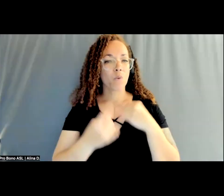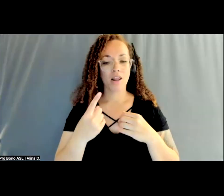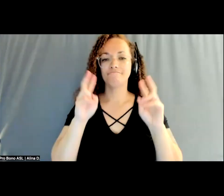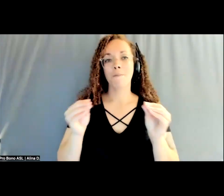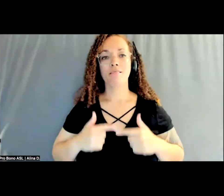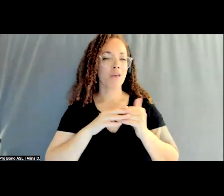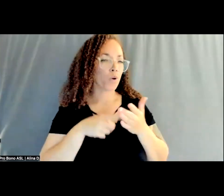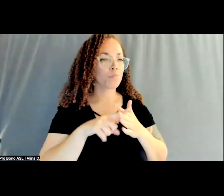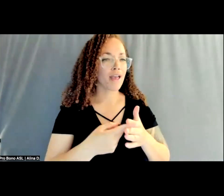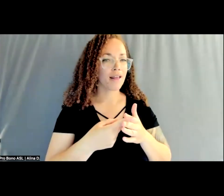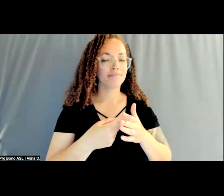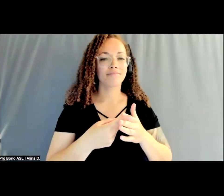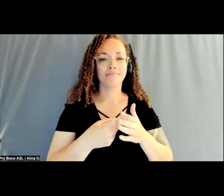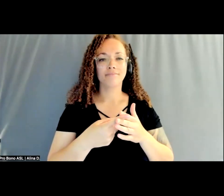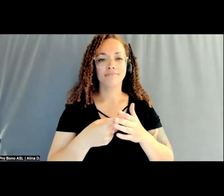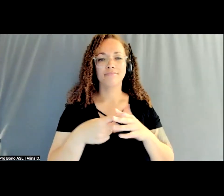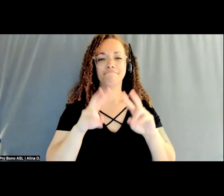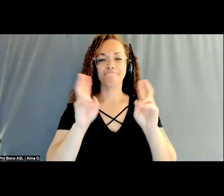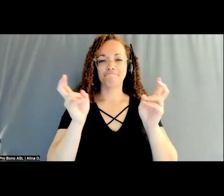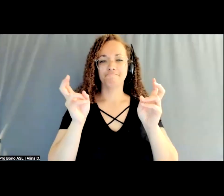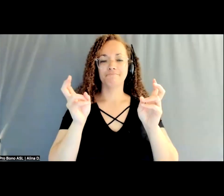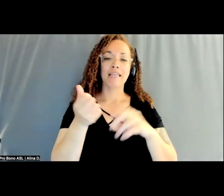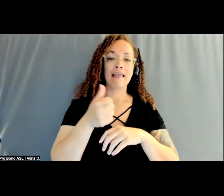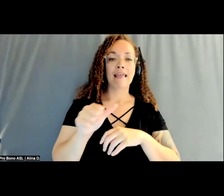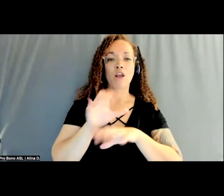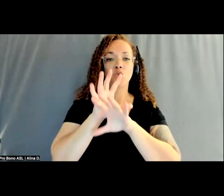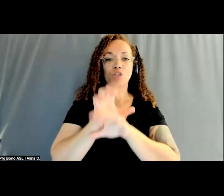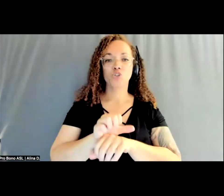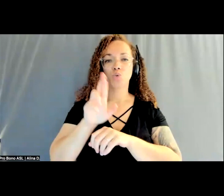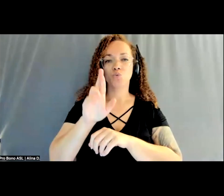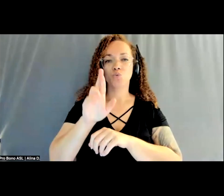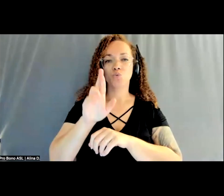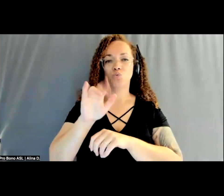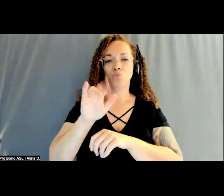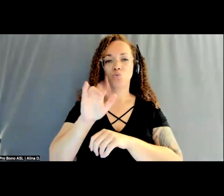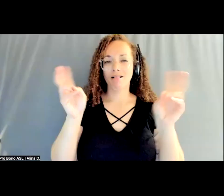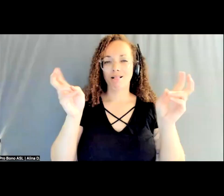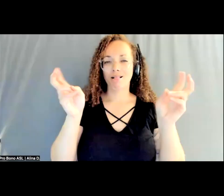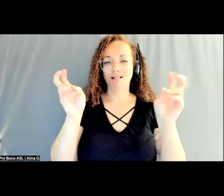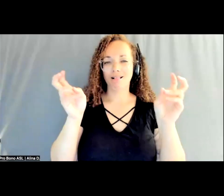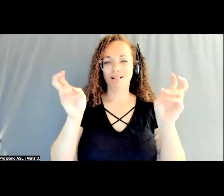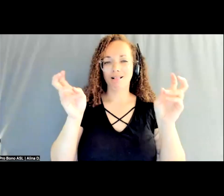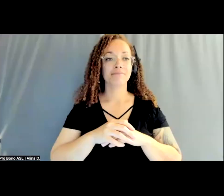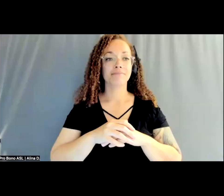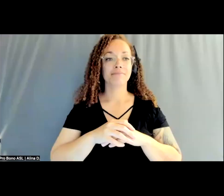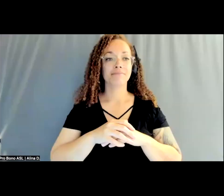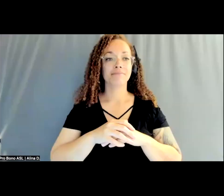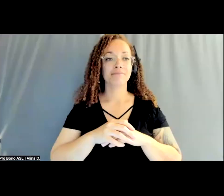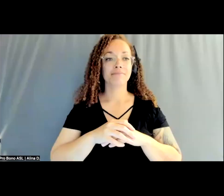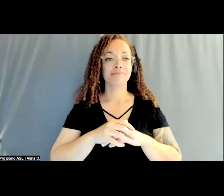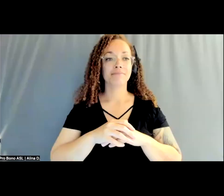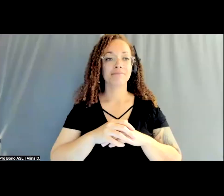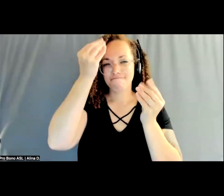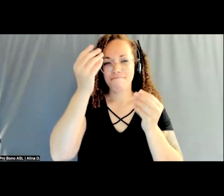And, yeah, throughout motherworld I’m thinking of the end of this world as a requirement.